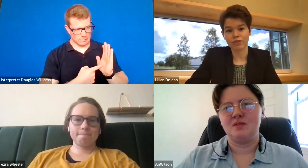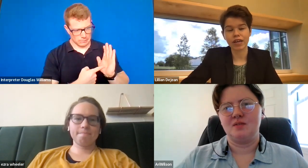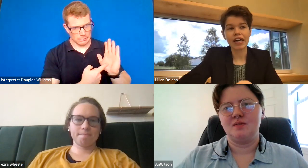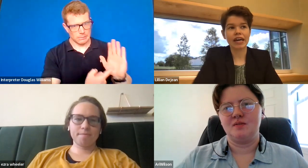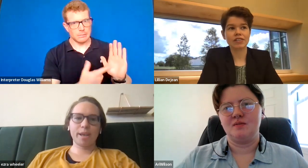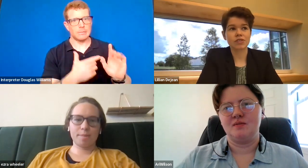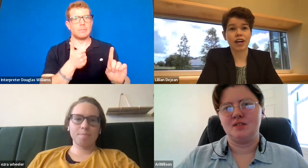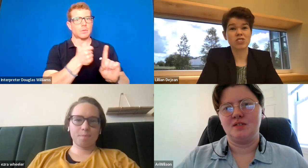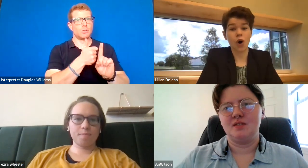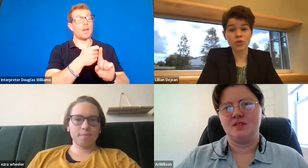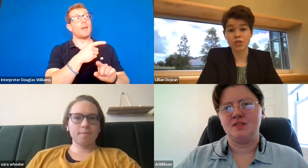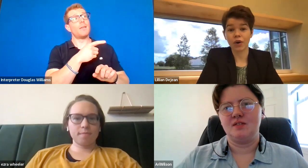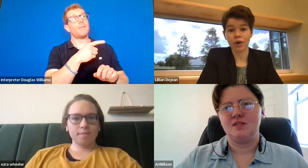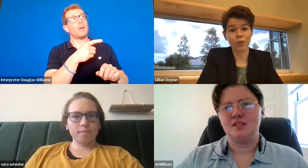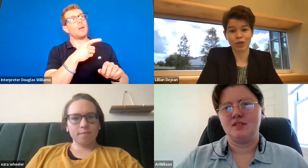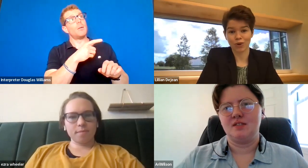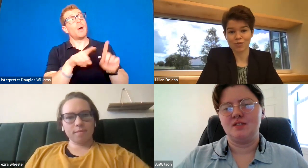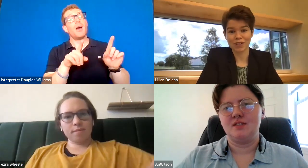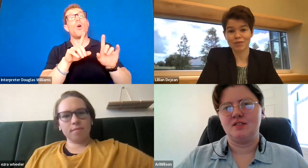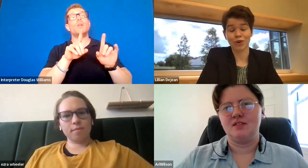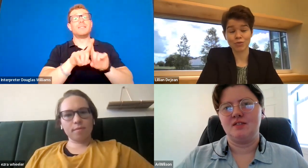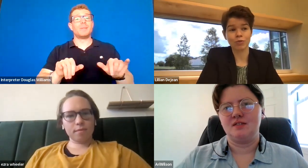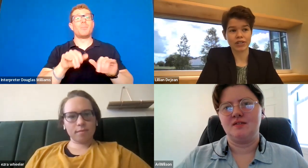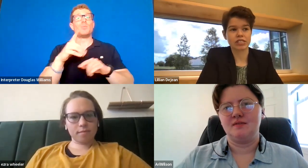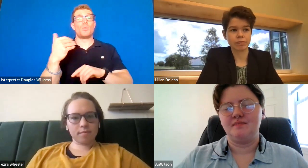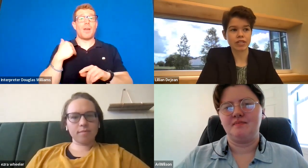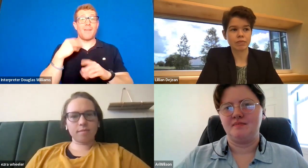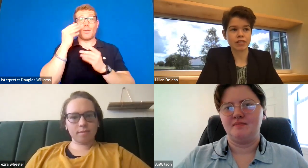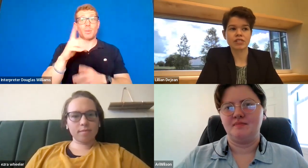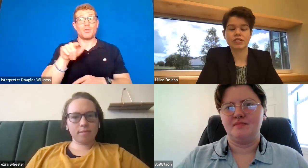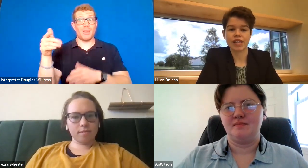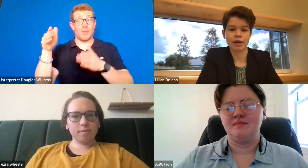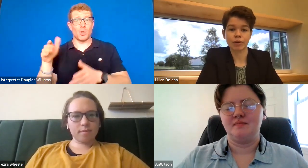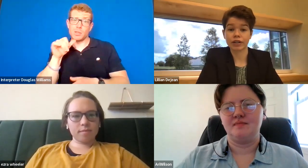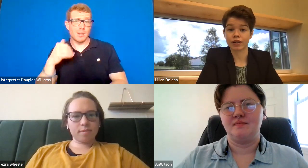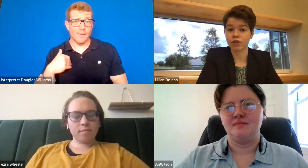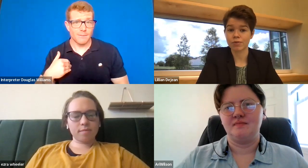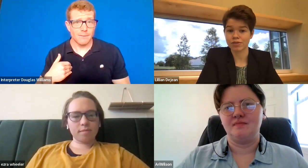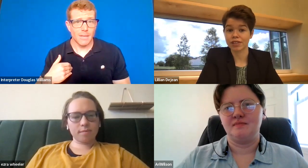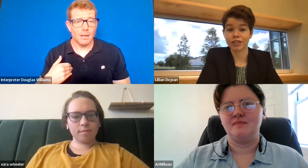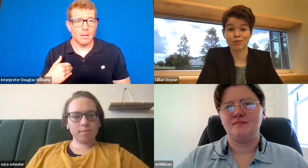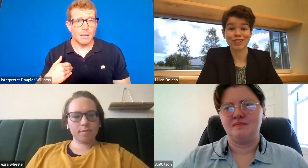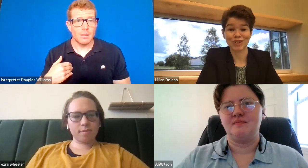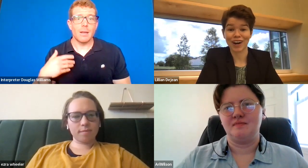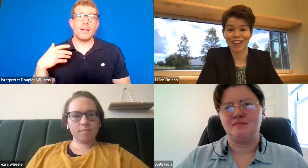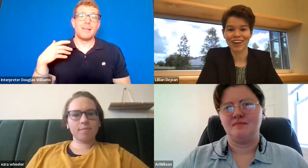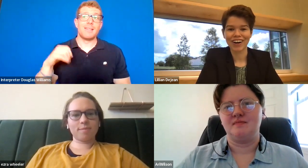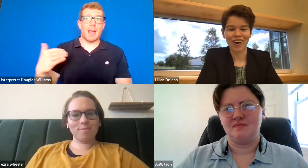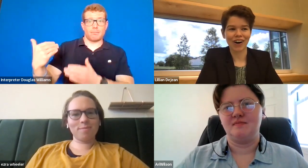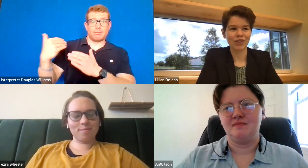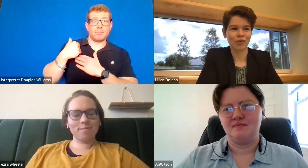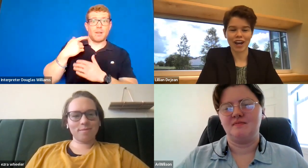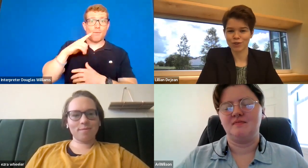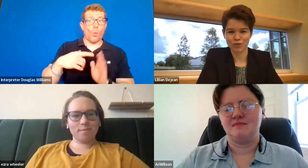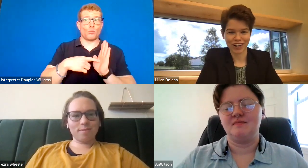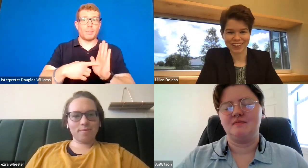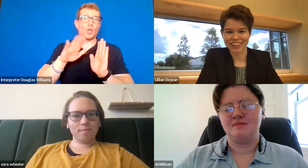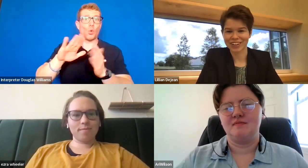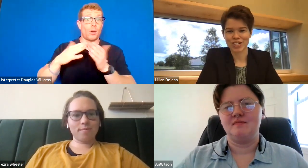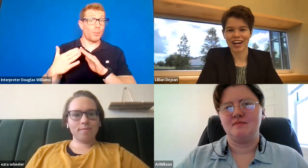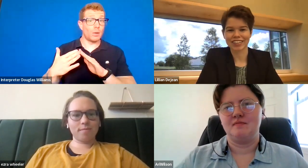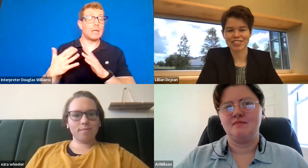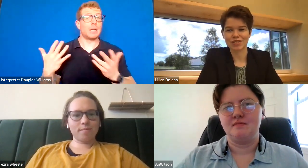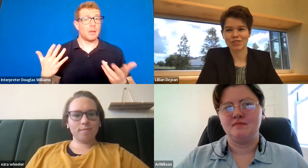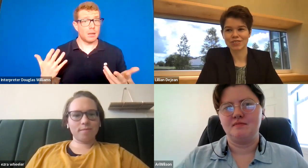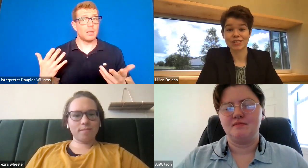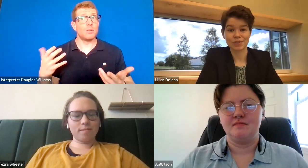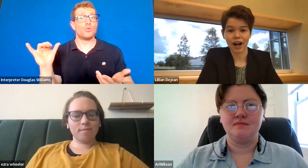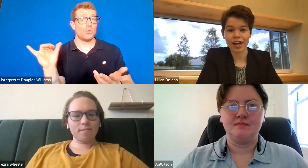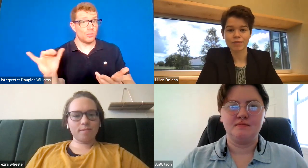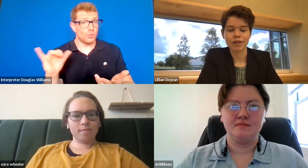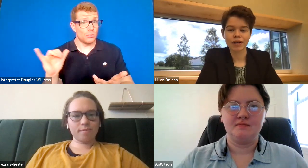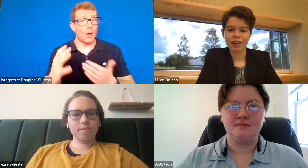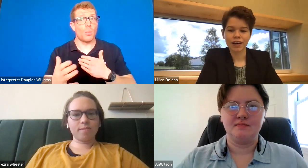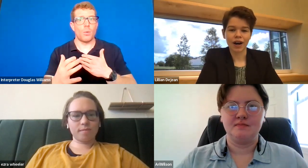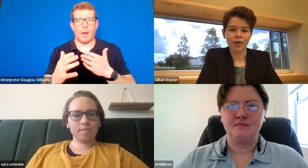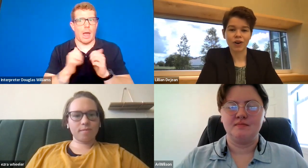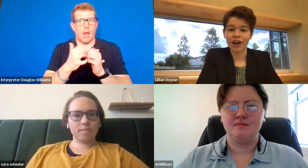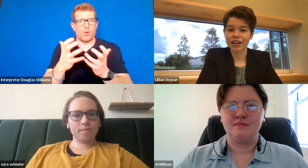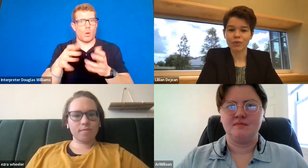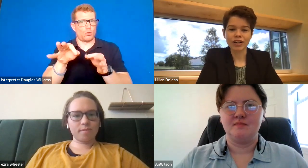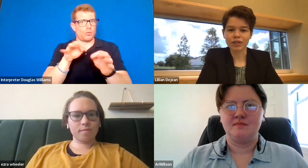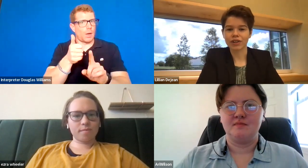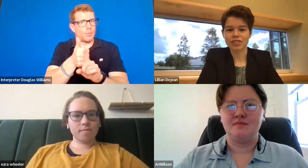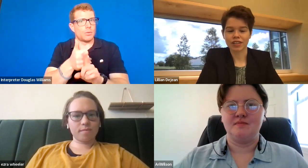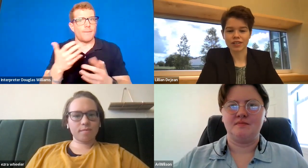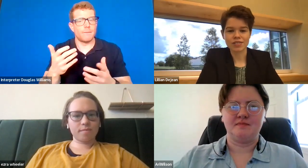And so that's also a really vulnerable vulnerable place to be, because there's that burden, or representing your community Well, on whatever front that you're trying to to describe Alright what are your thoughts